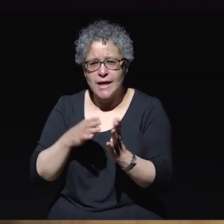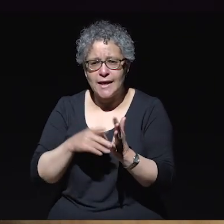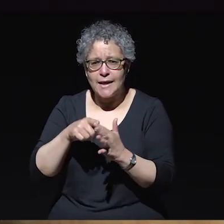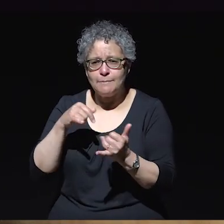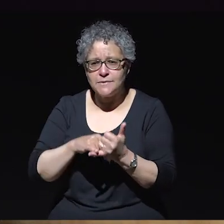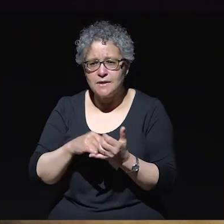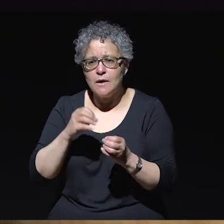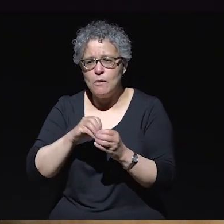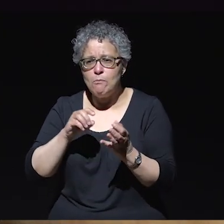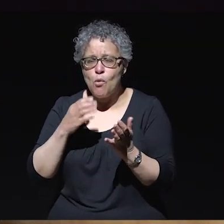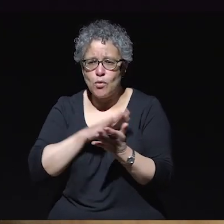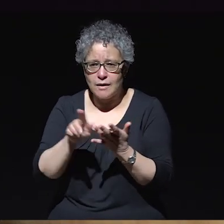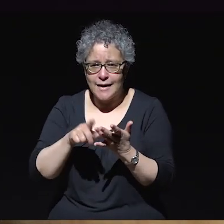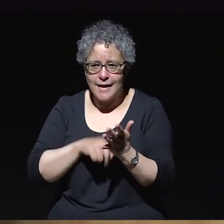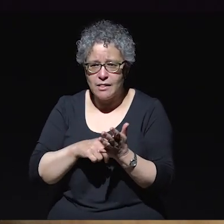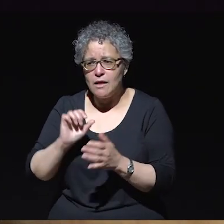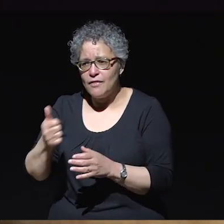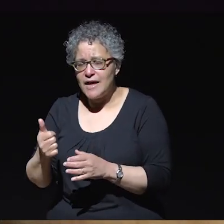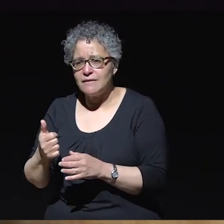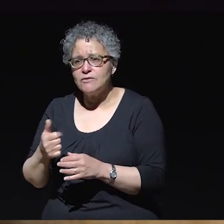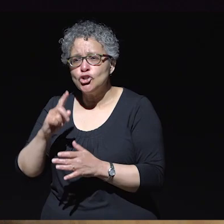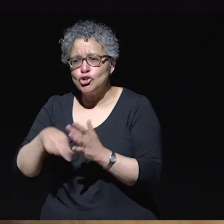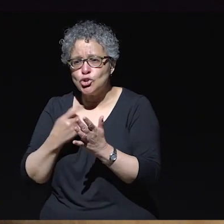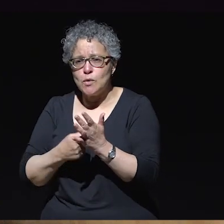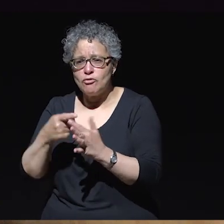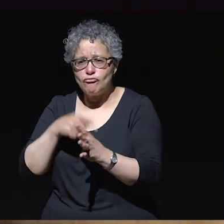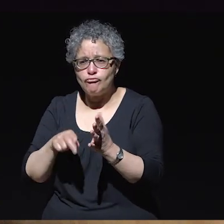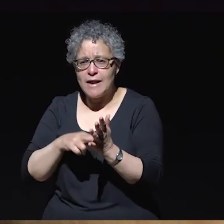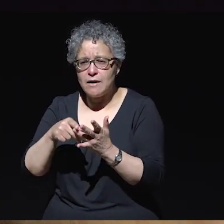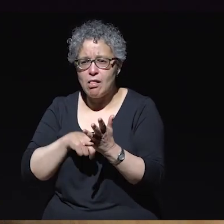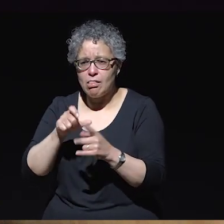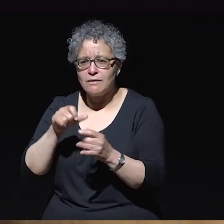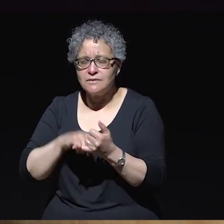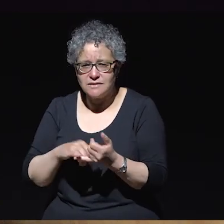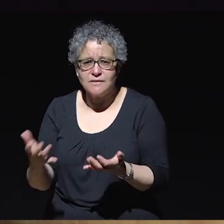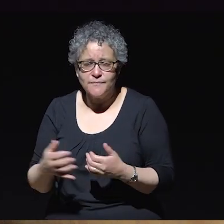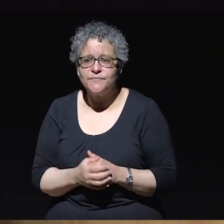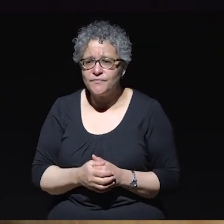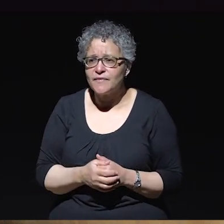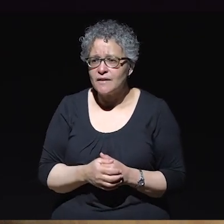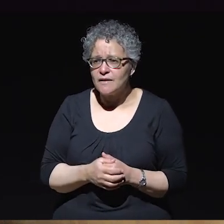and then Joshua Reynolds in the 1760s. So, it wasn't exactly coming along like, you know, one bus after another